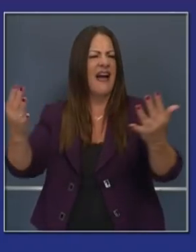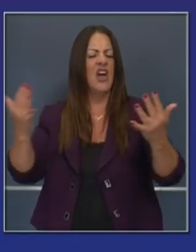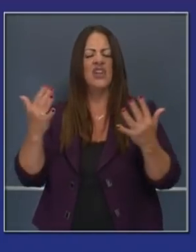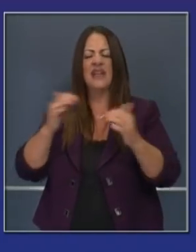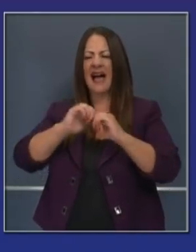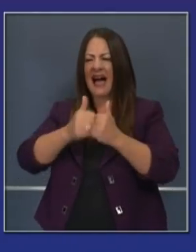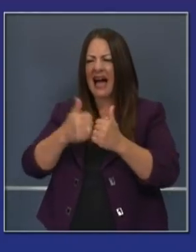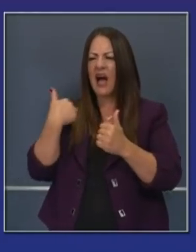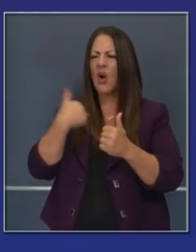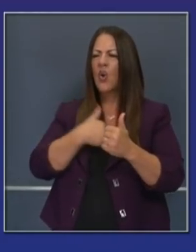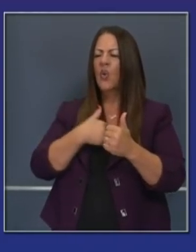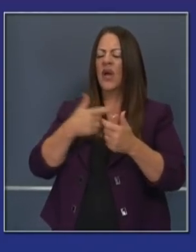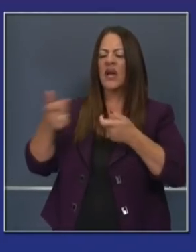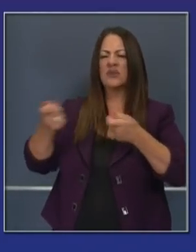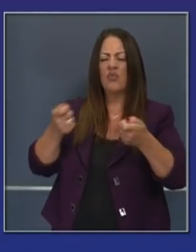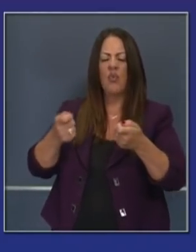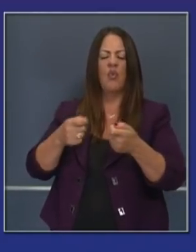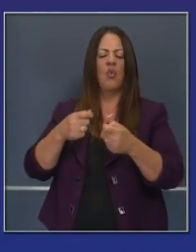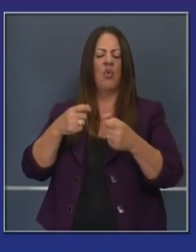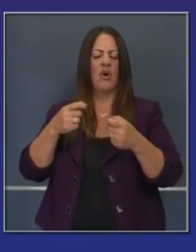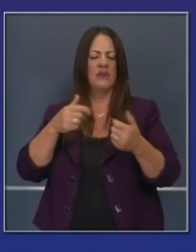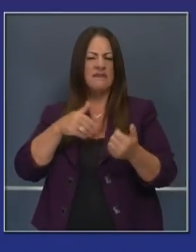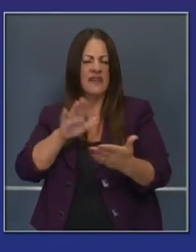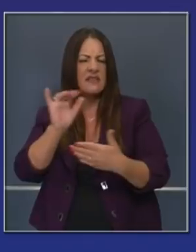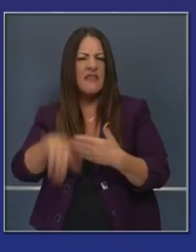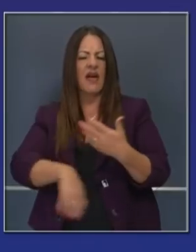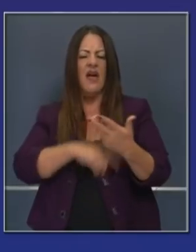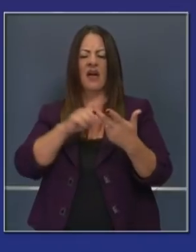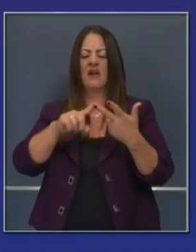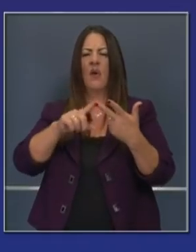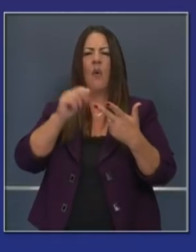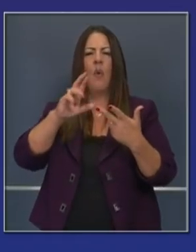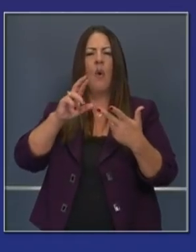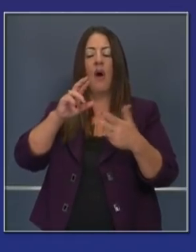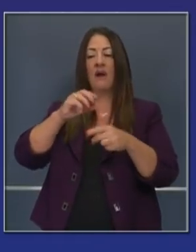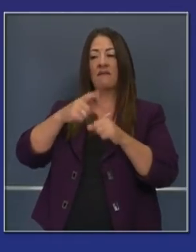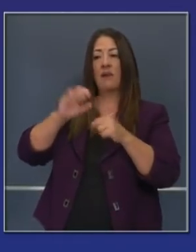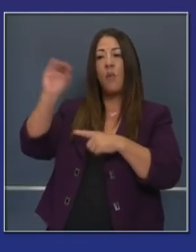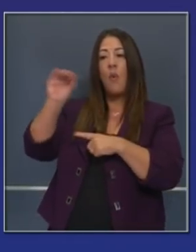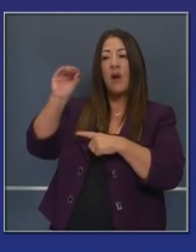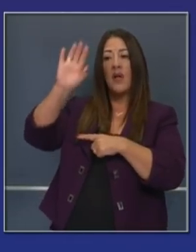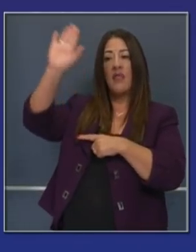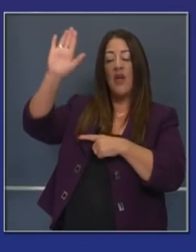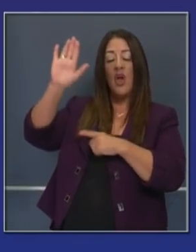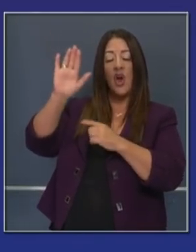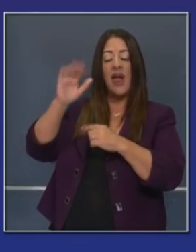WITH GOVERNOR BROWN ON ON ISSUES RELATED TO VACCINE SAFETY. WILDFIRES AS WELL AS ISSUES RELATED TO DAMS WE SHARE IN THE